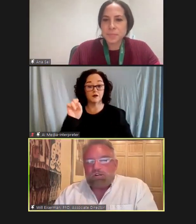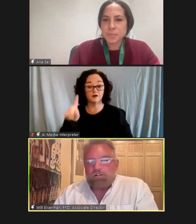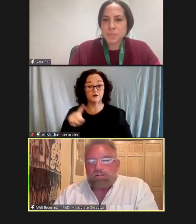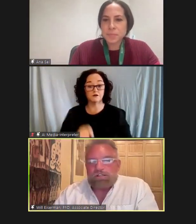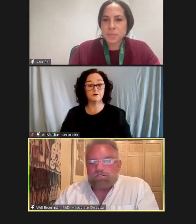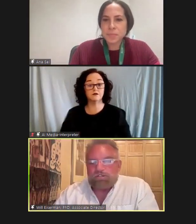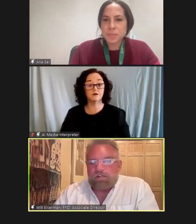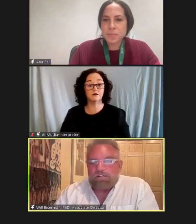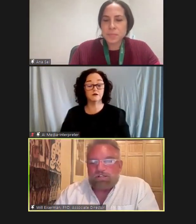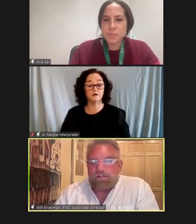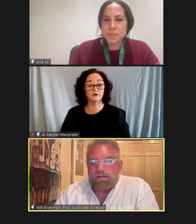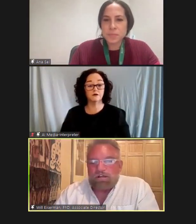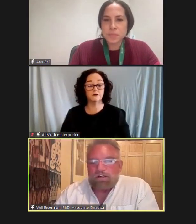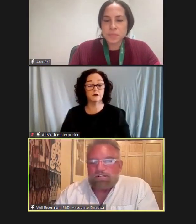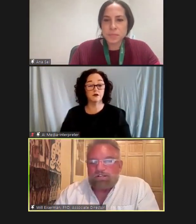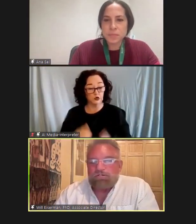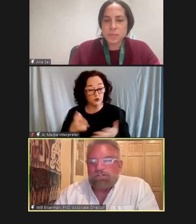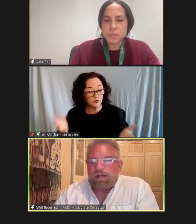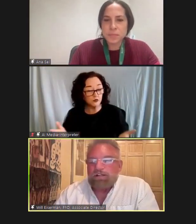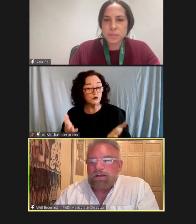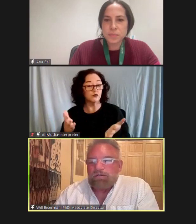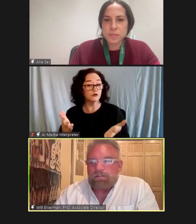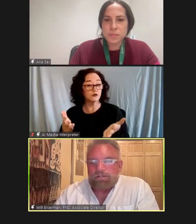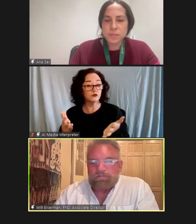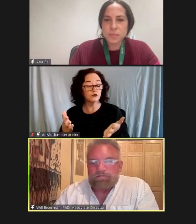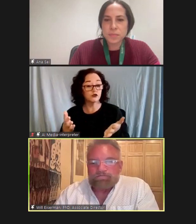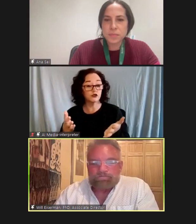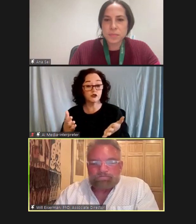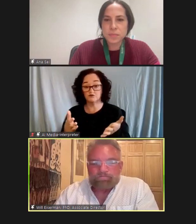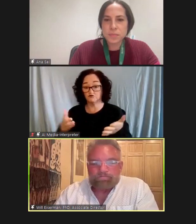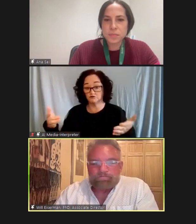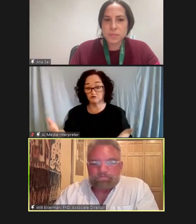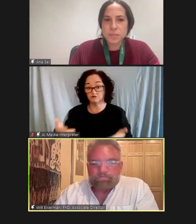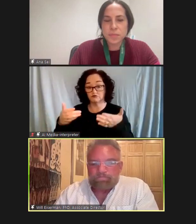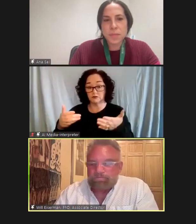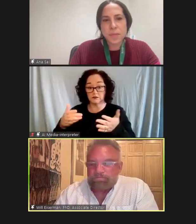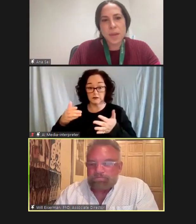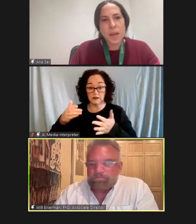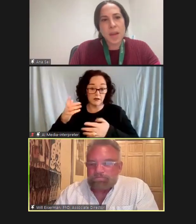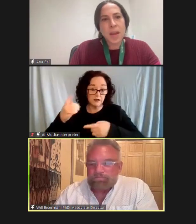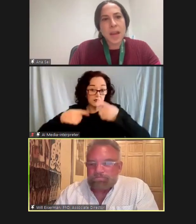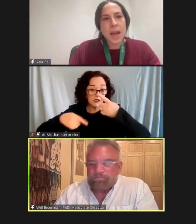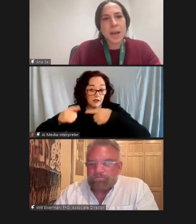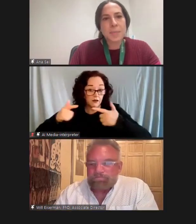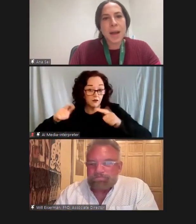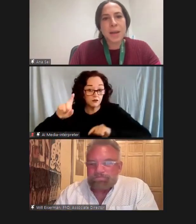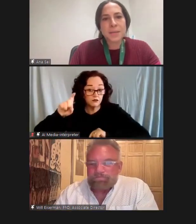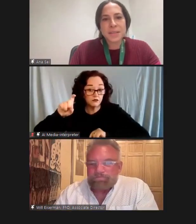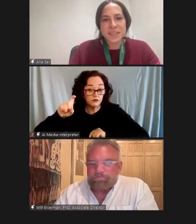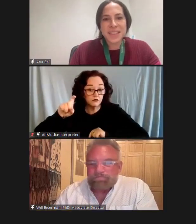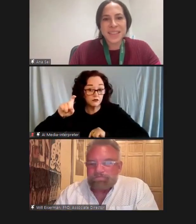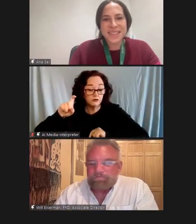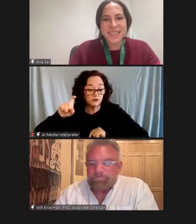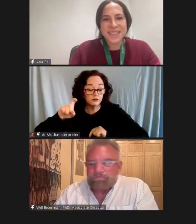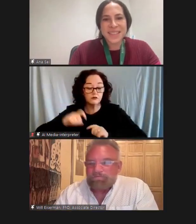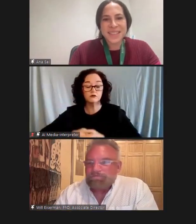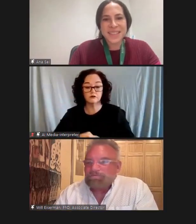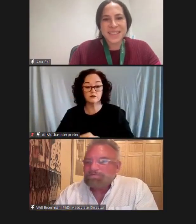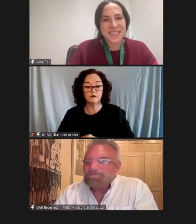the introduction to sign